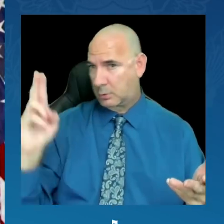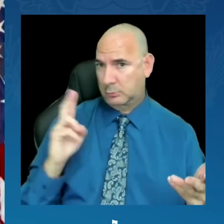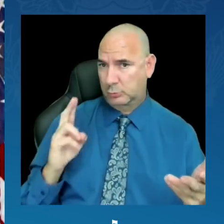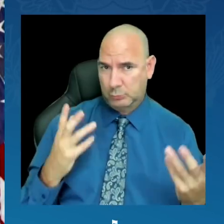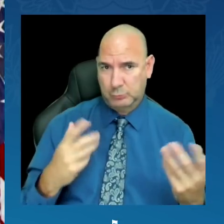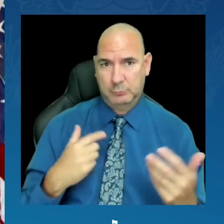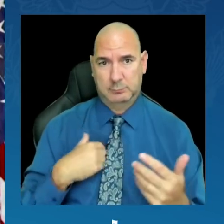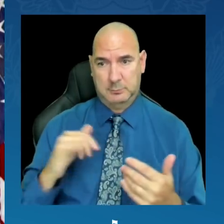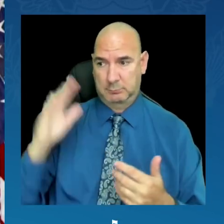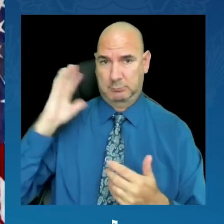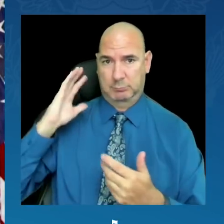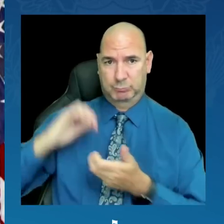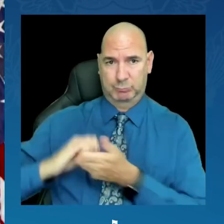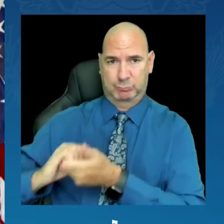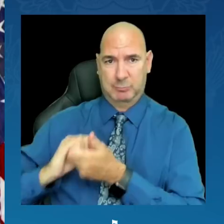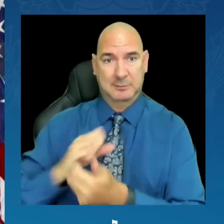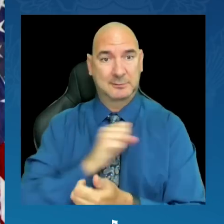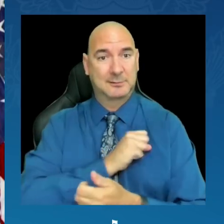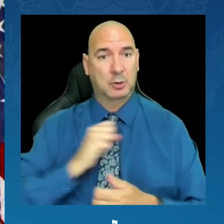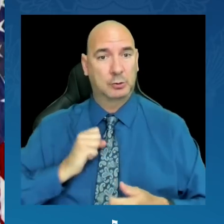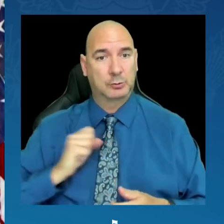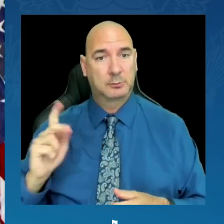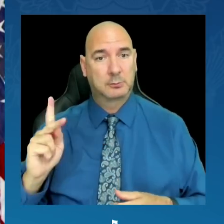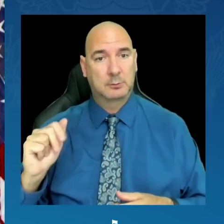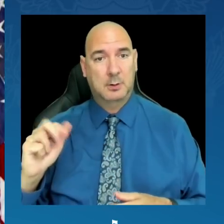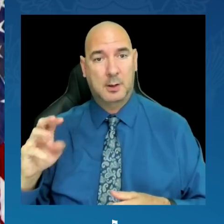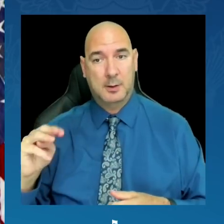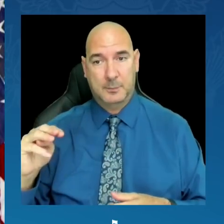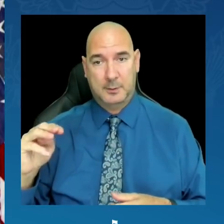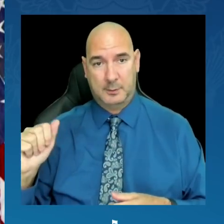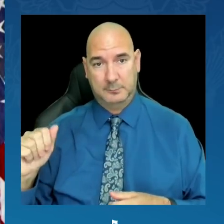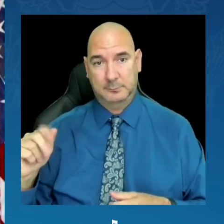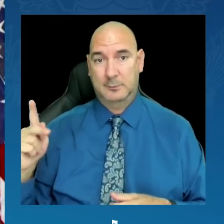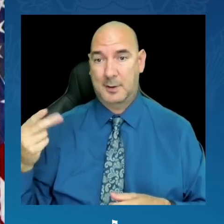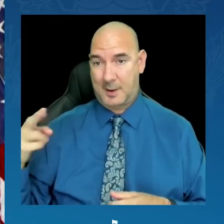to introduce the Black Maternal Health Mommy Bus Act in 2020.